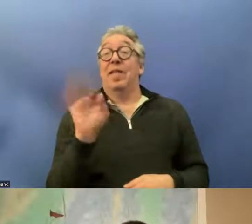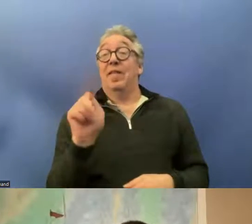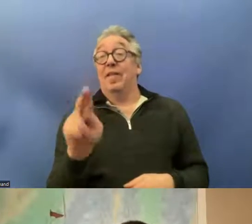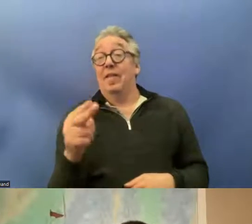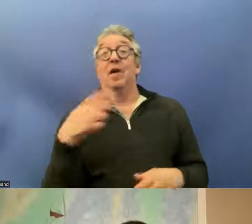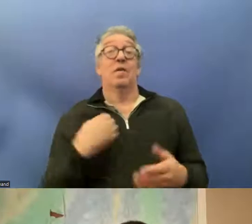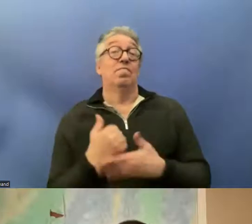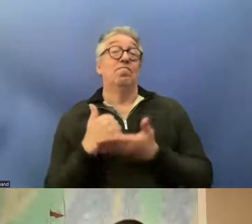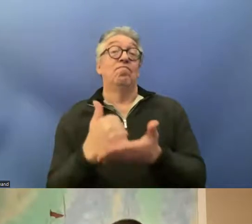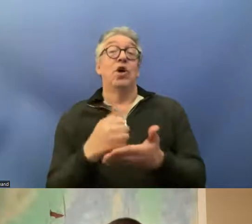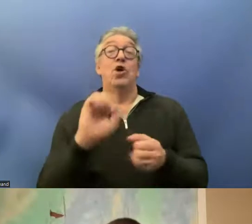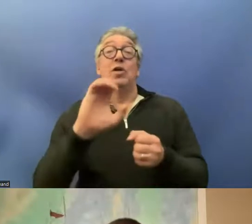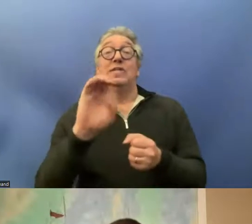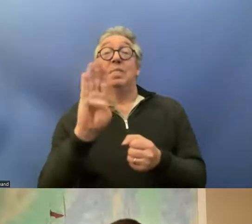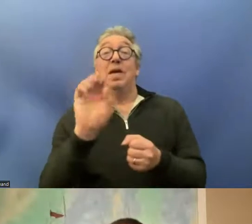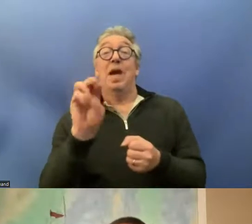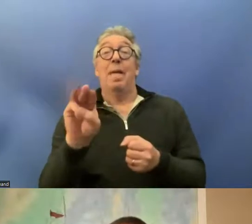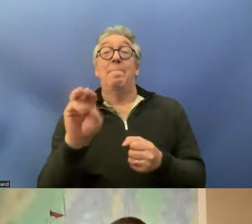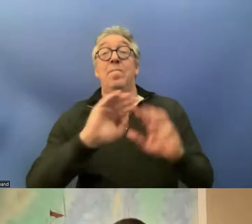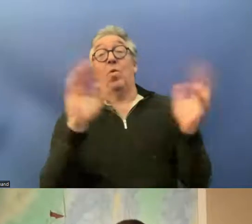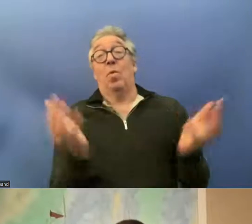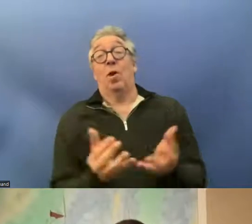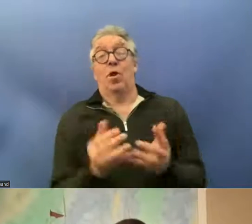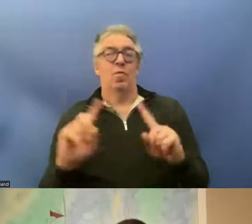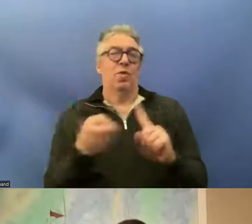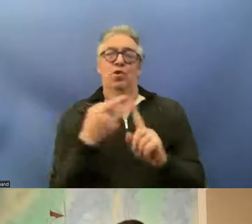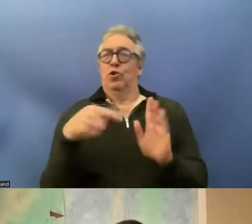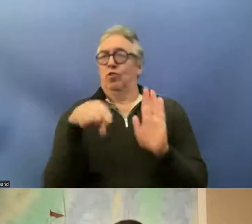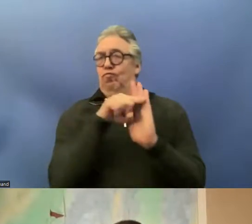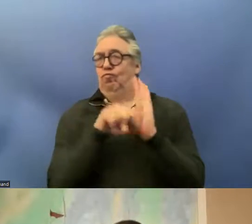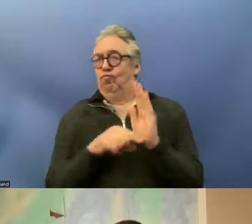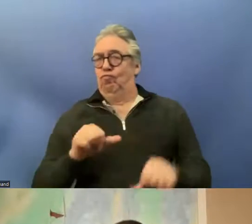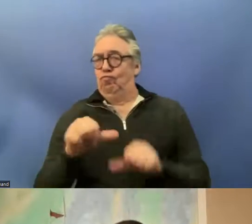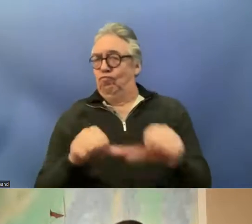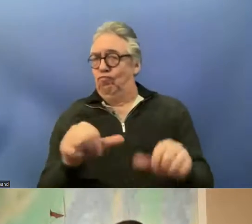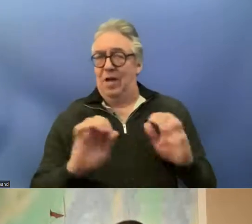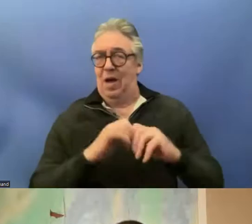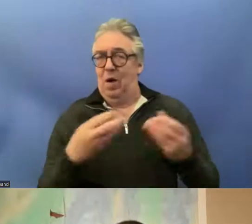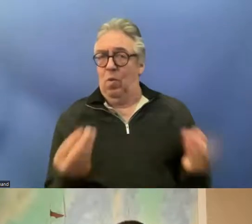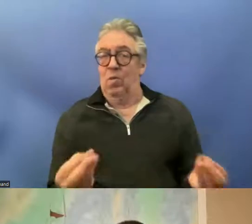I'll start off with a few housekeeping items. The event will be recorded and shared later.